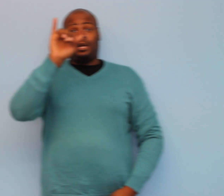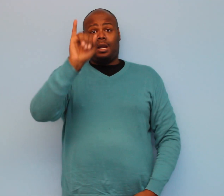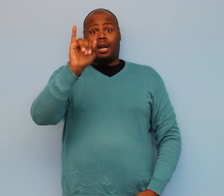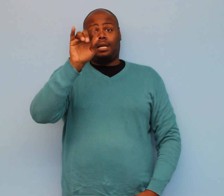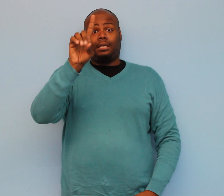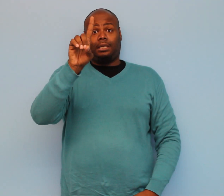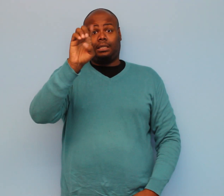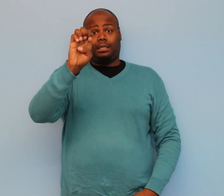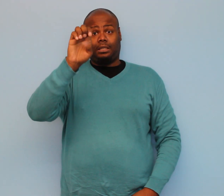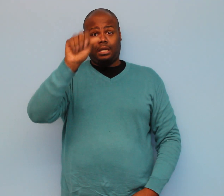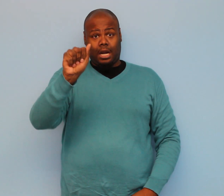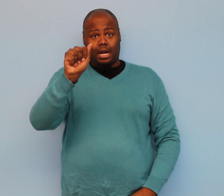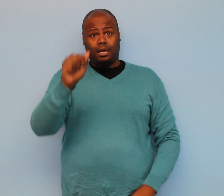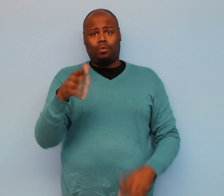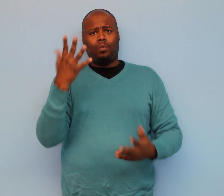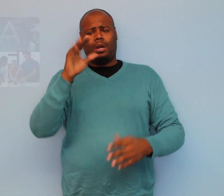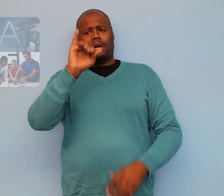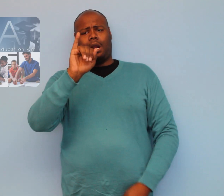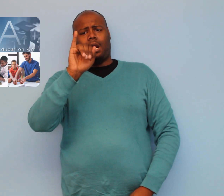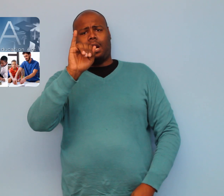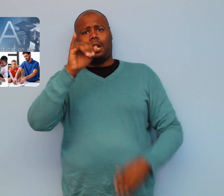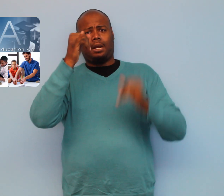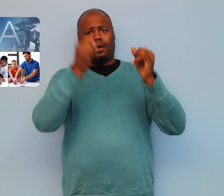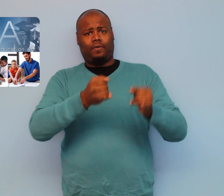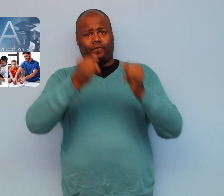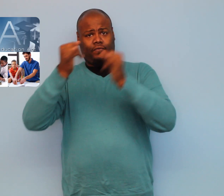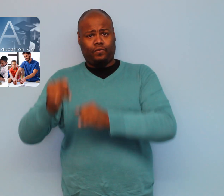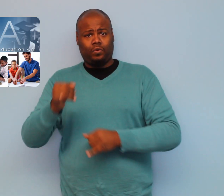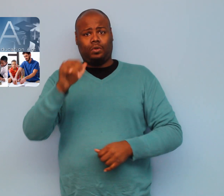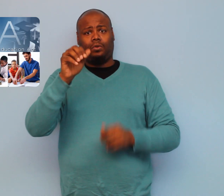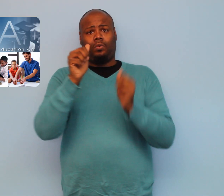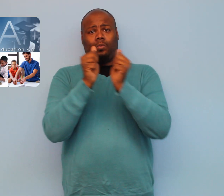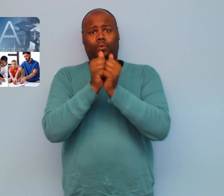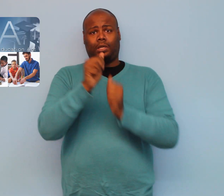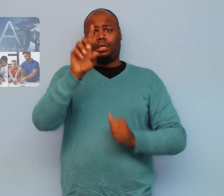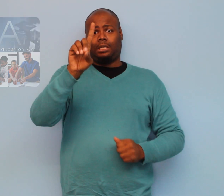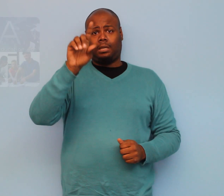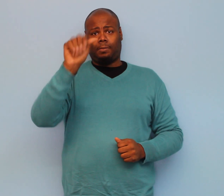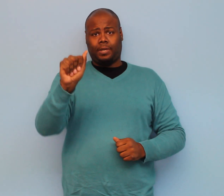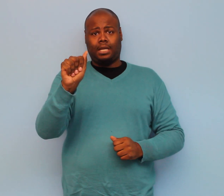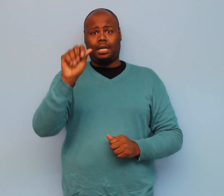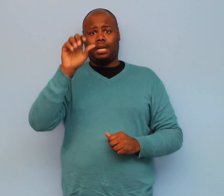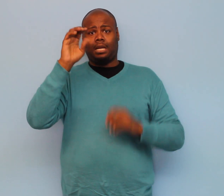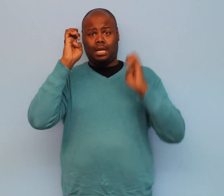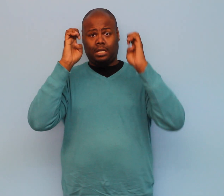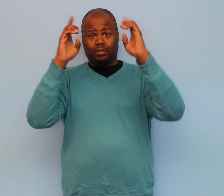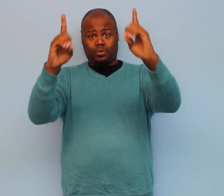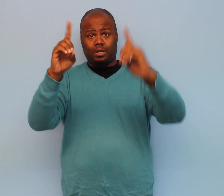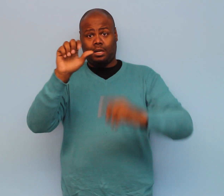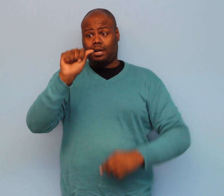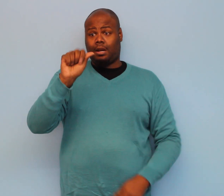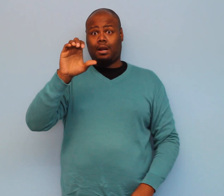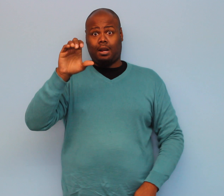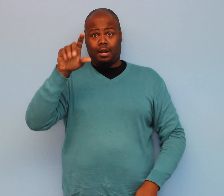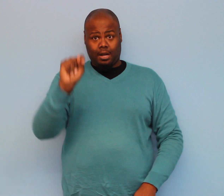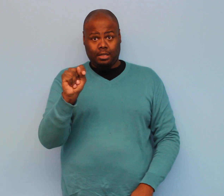IDEA is the Individuals with Disabilities Education Act.